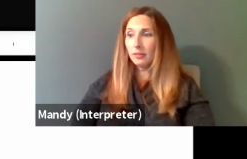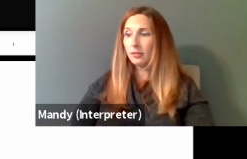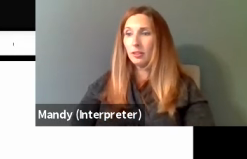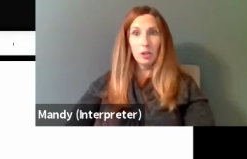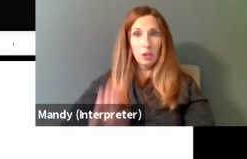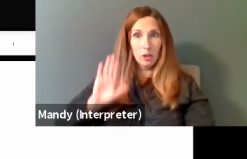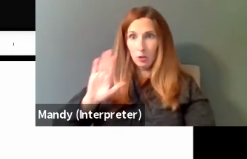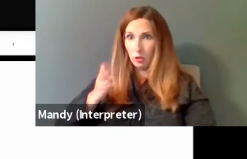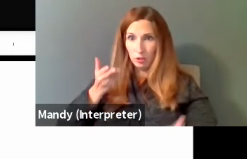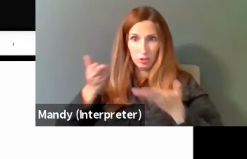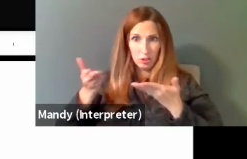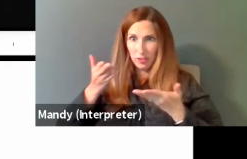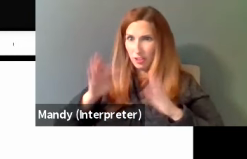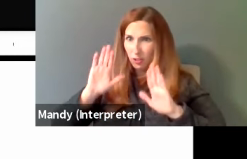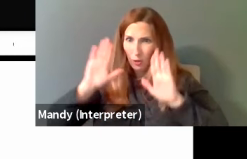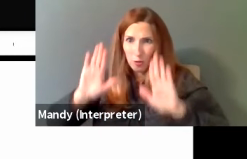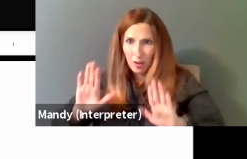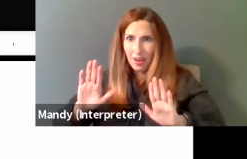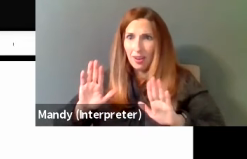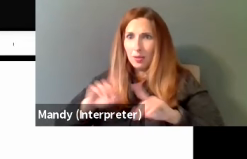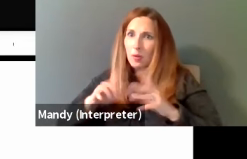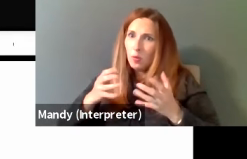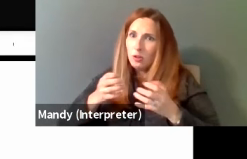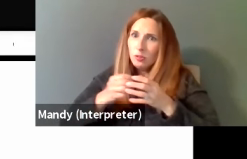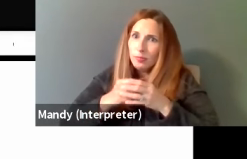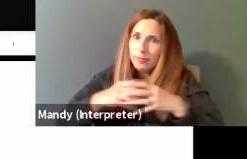that you're already providing and grow them to new communities.